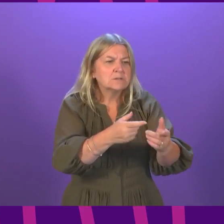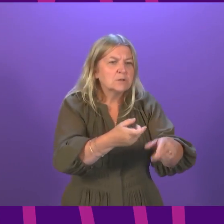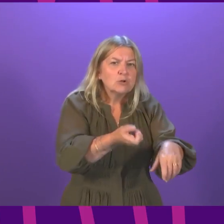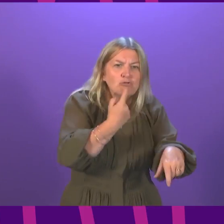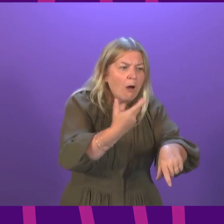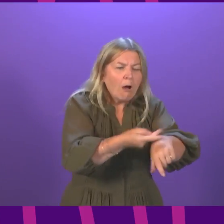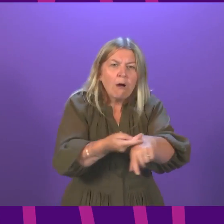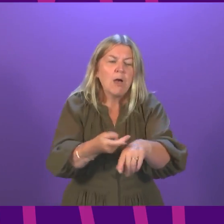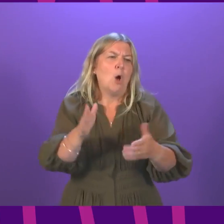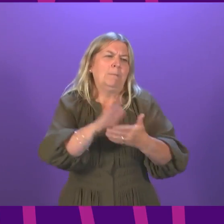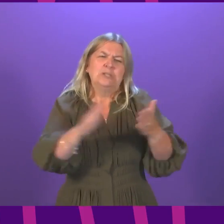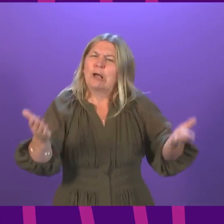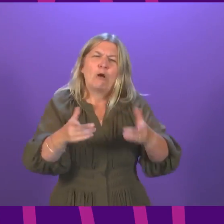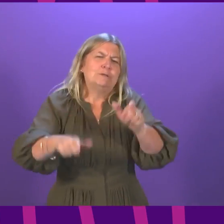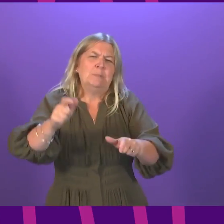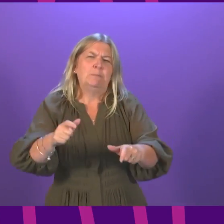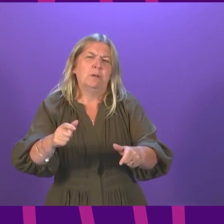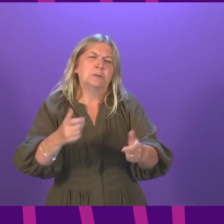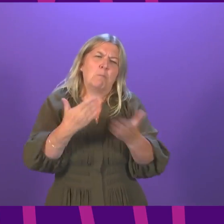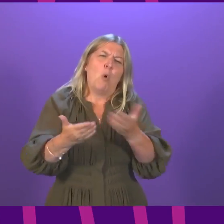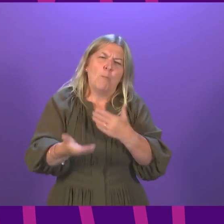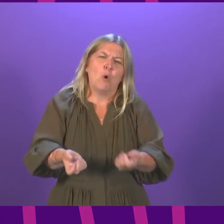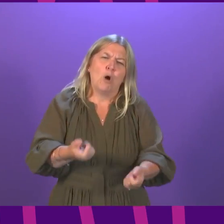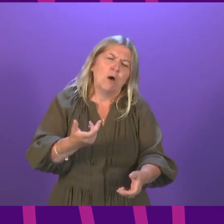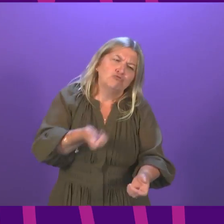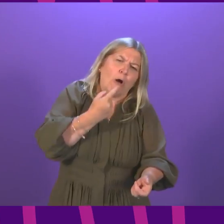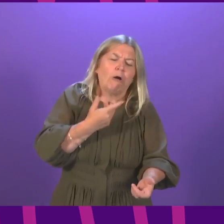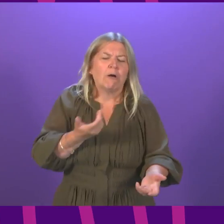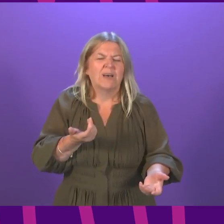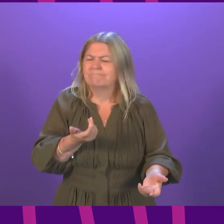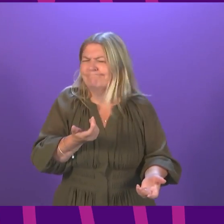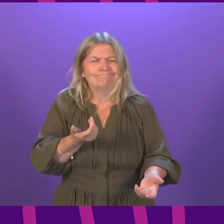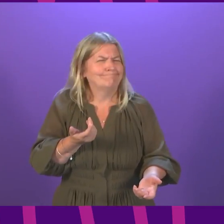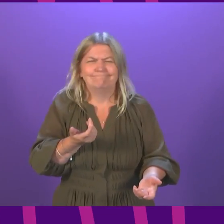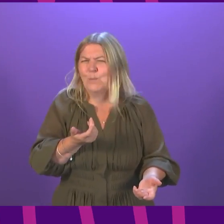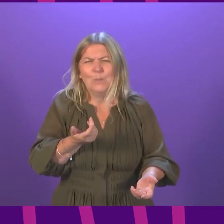world. Things such as drug-checking facilities help to save lives. This is an example of